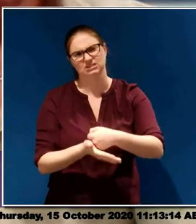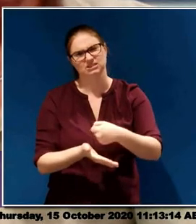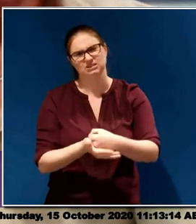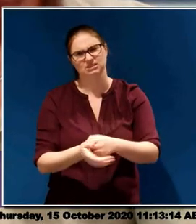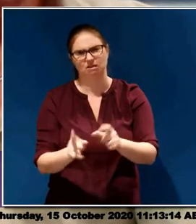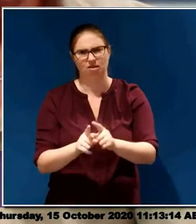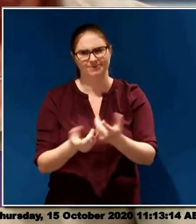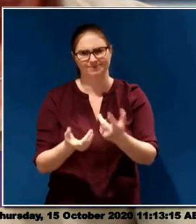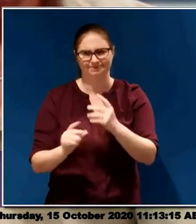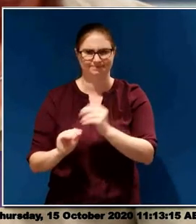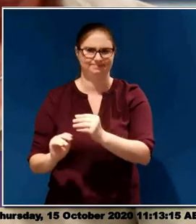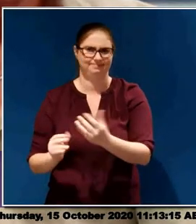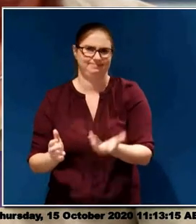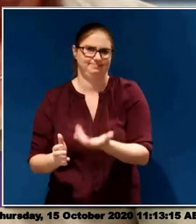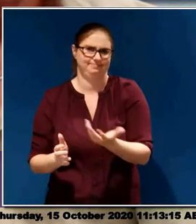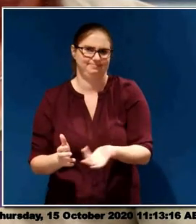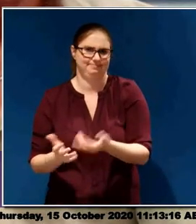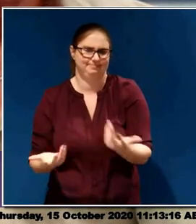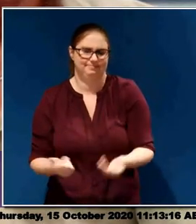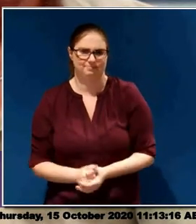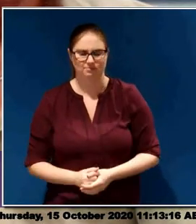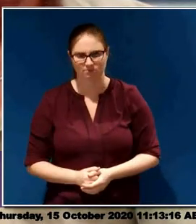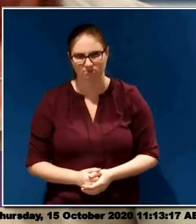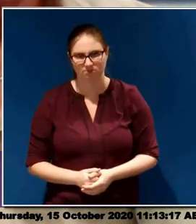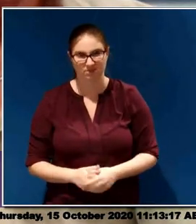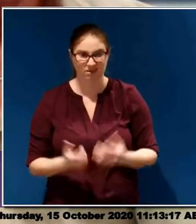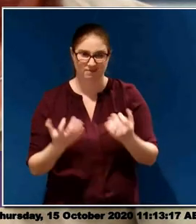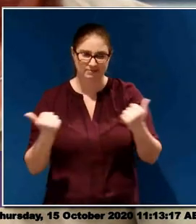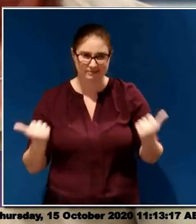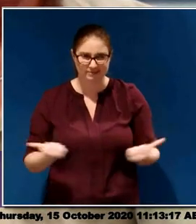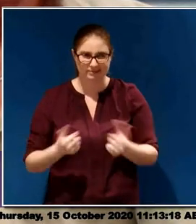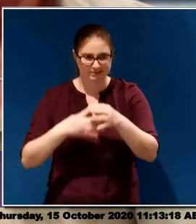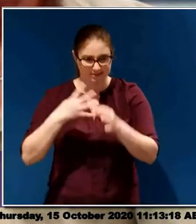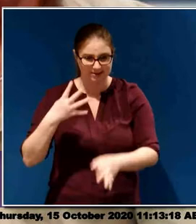And there was obviously lots and lots of therapy and things like that.